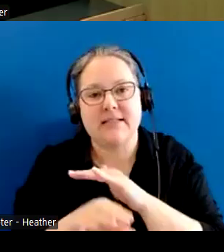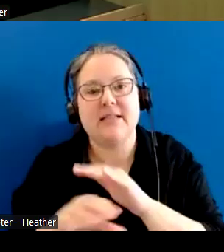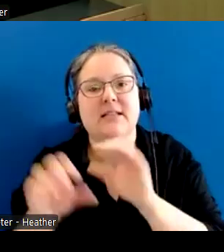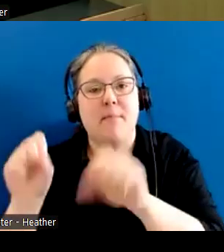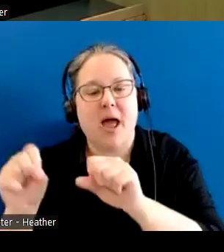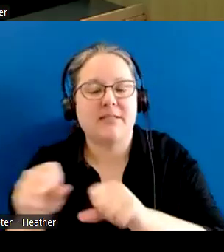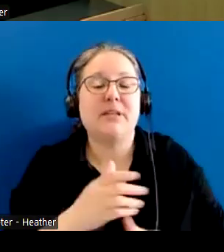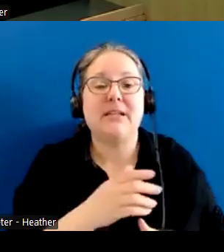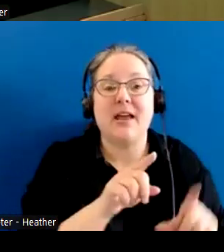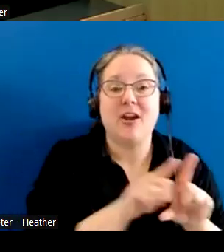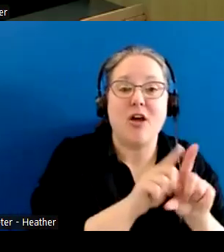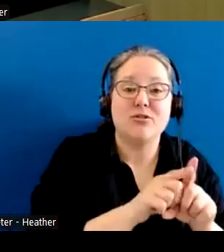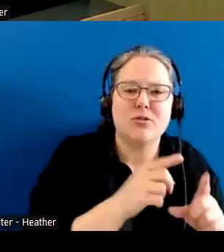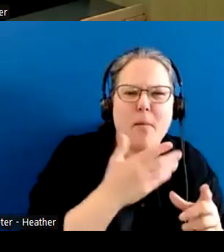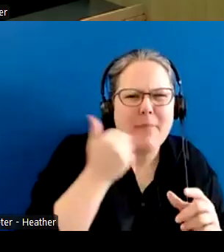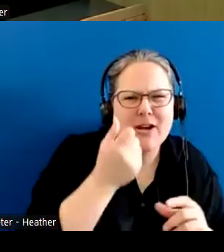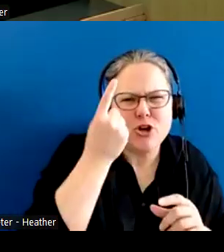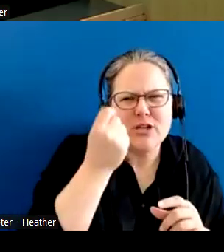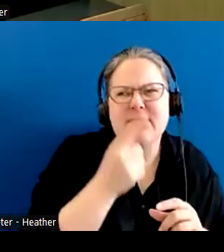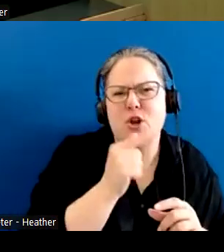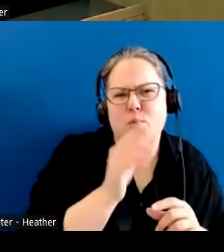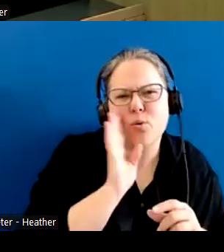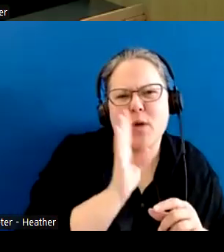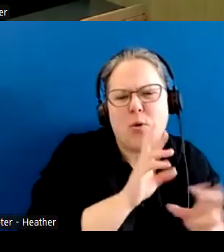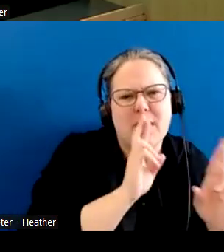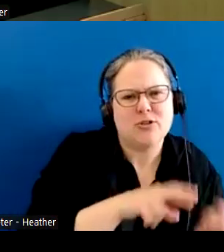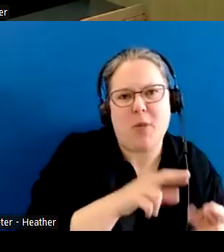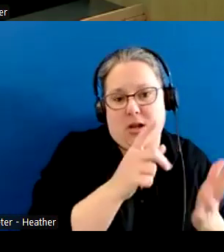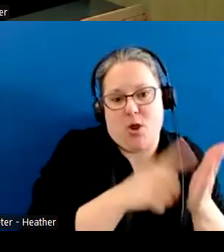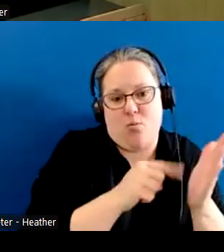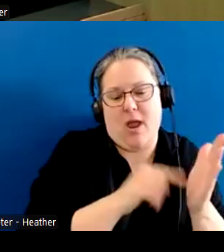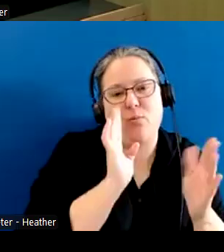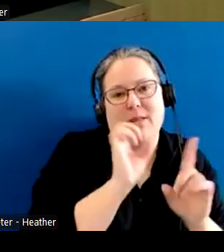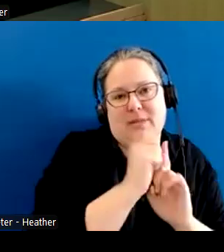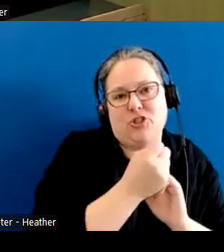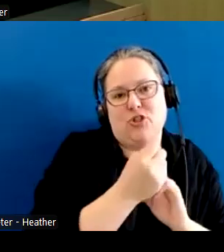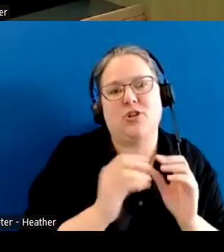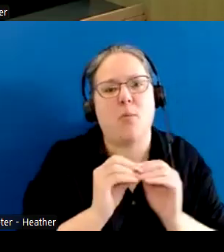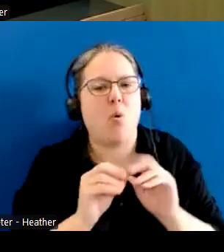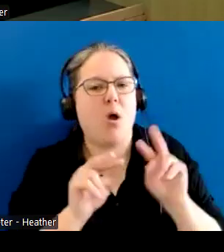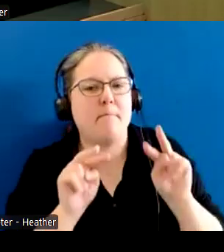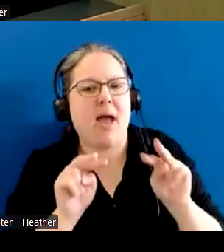uh better understanding of um who responds under what circumstances. So more moderation research.